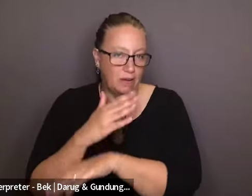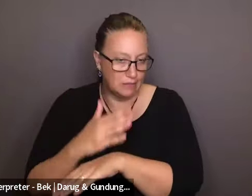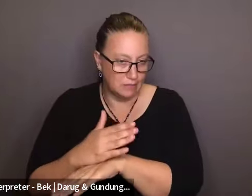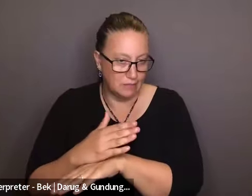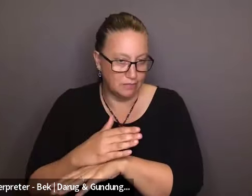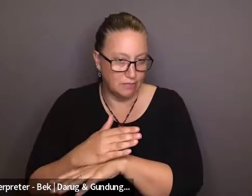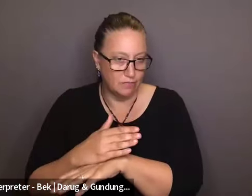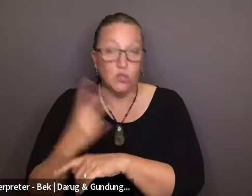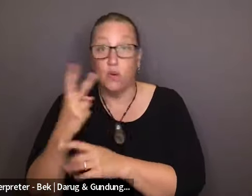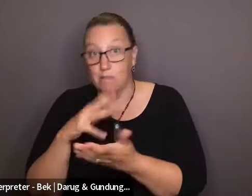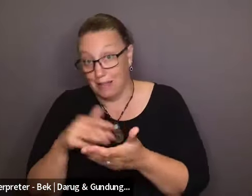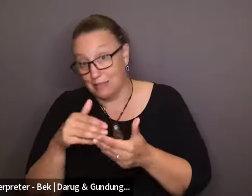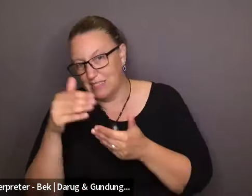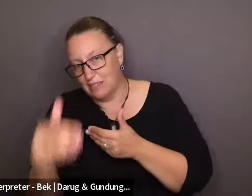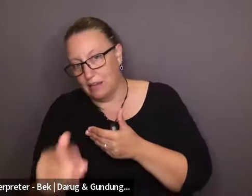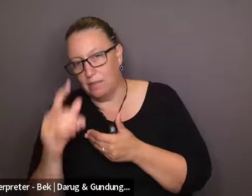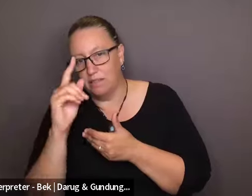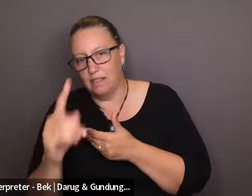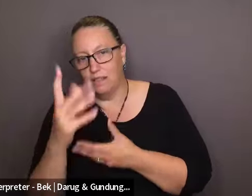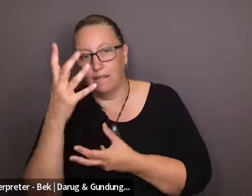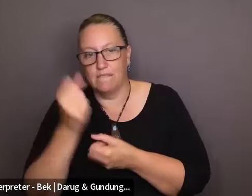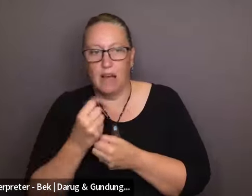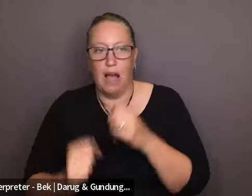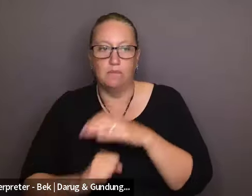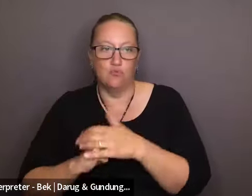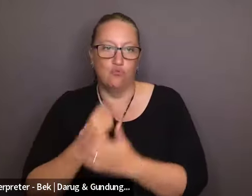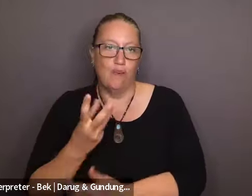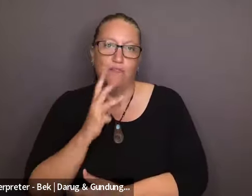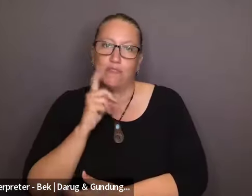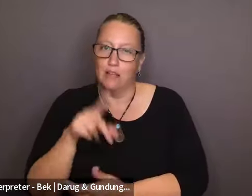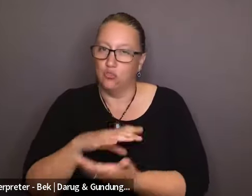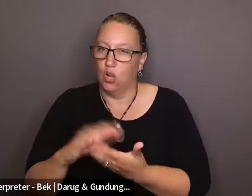for the targeted topic of safety of people with